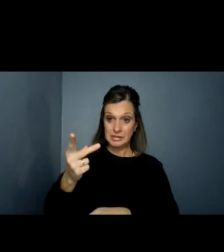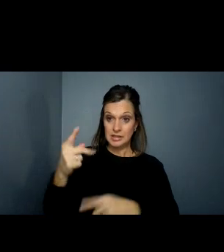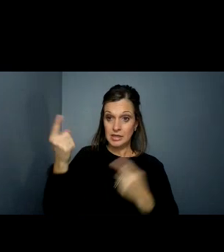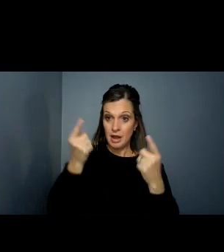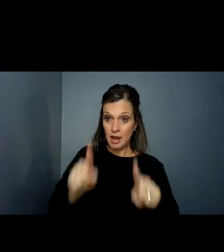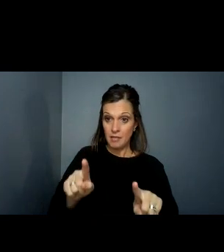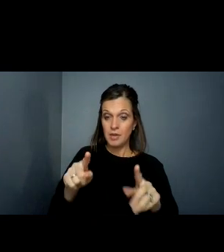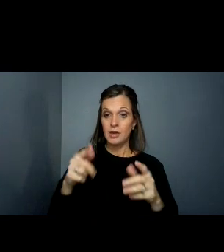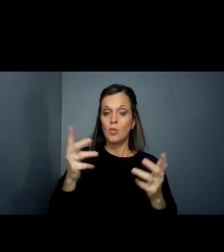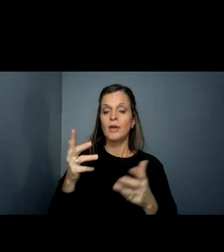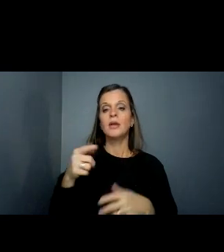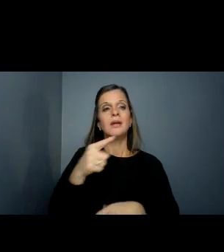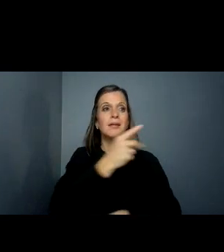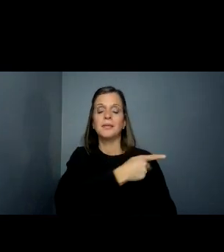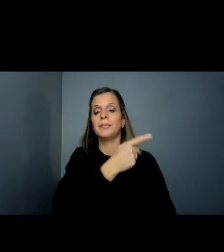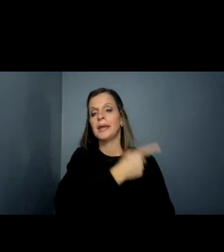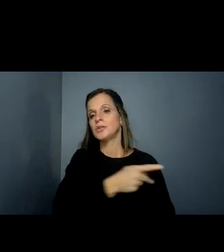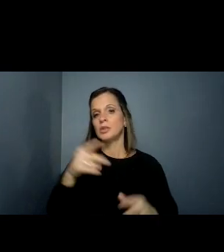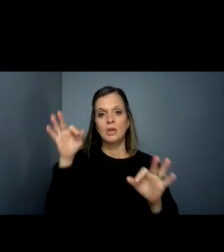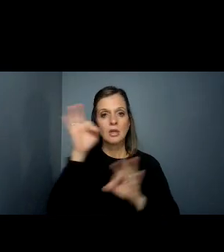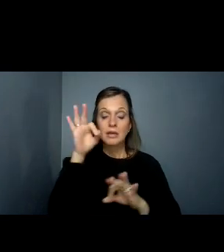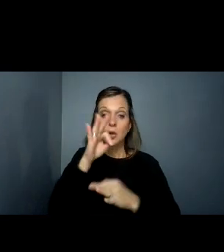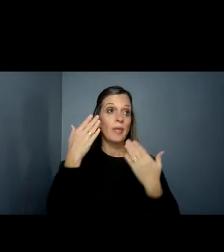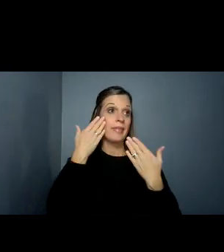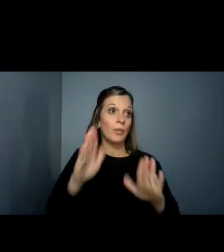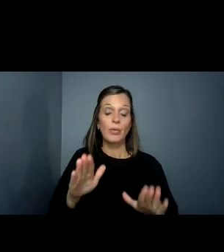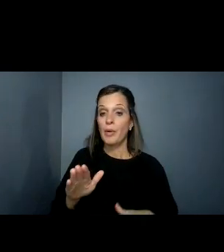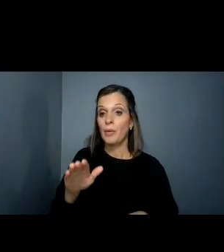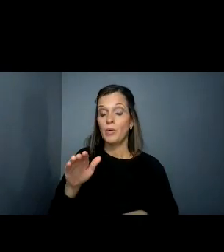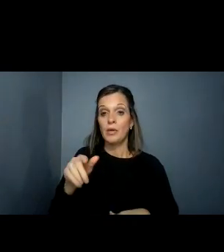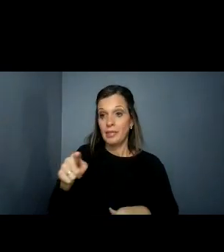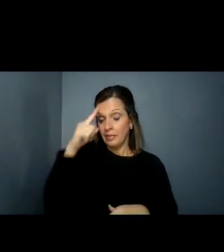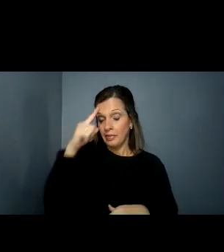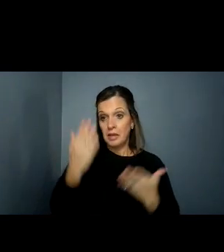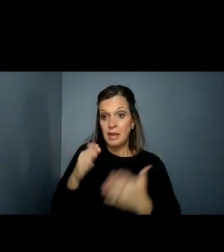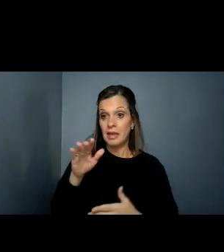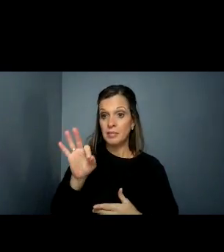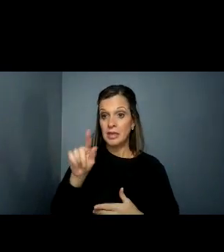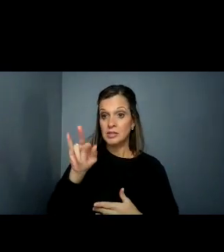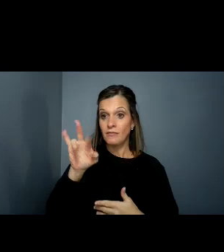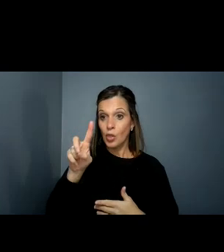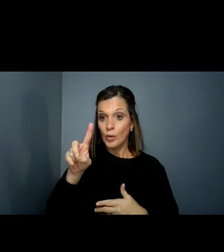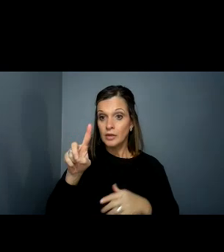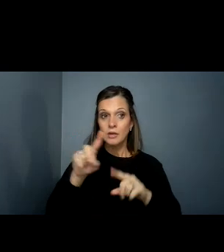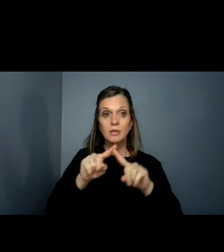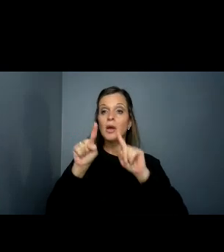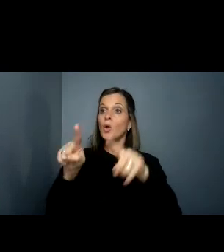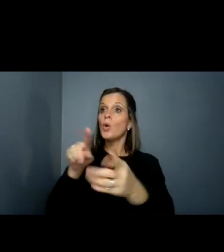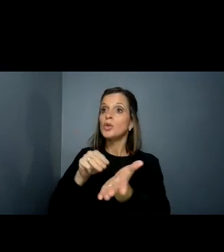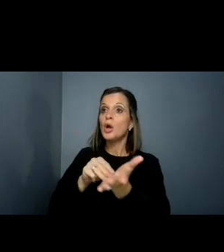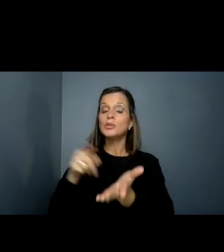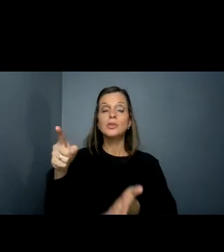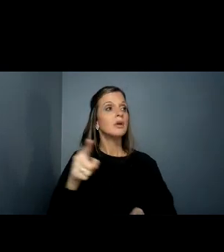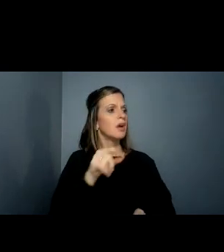They don't do. The patient doesn't know. They don't know if it's not fluid. They think it's just fluid, but they go to the doctor and the doctor says, Oh yeah, I see fluid in there.